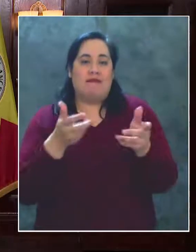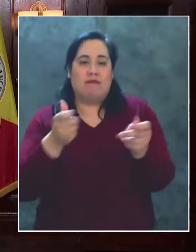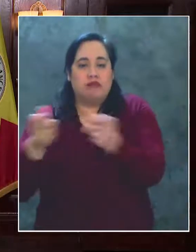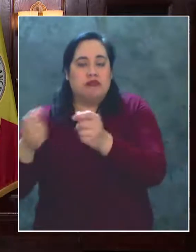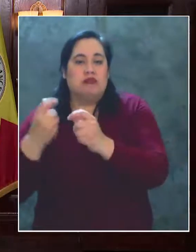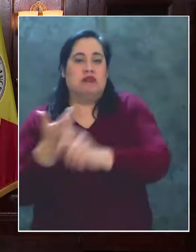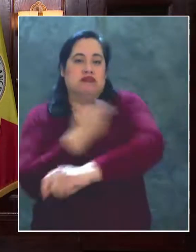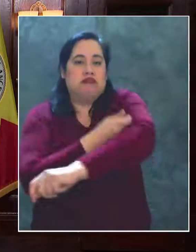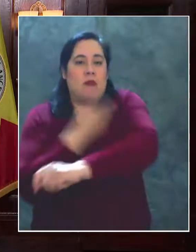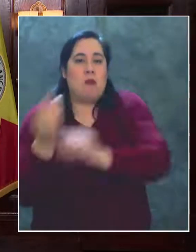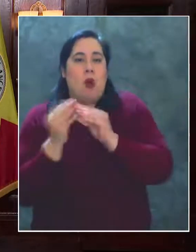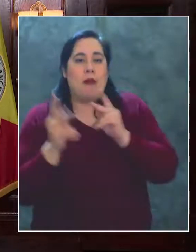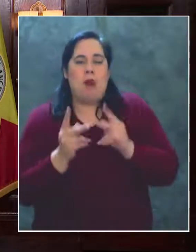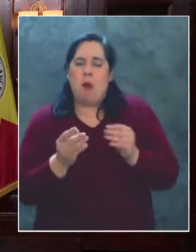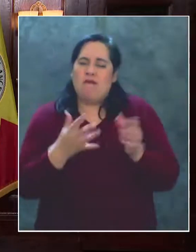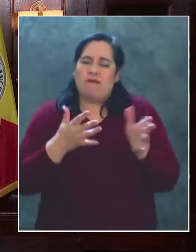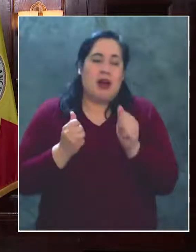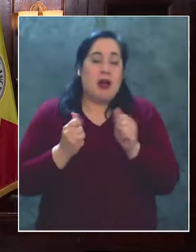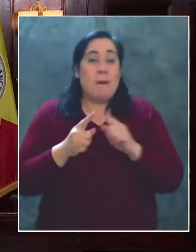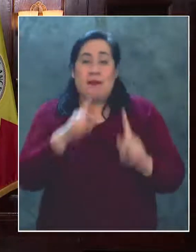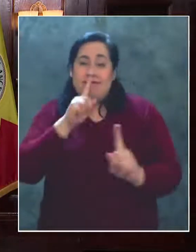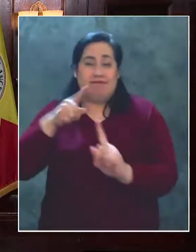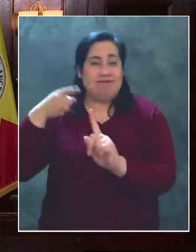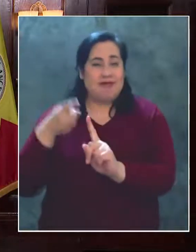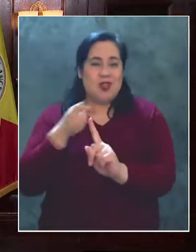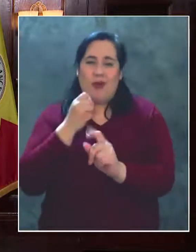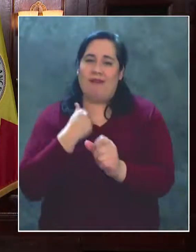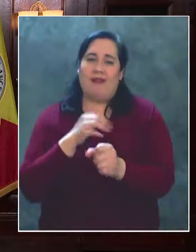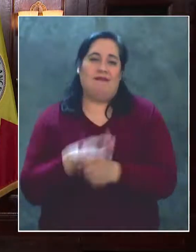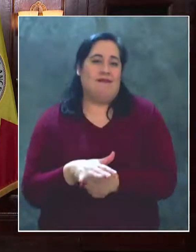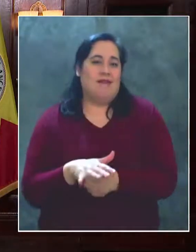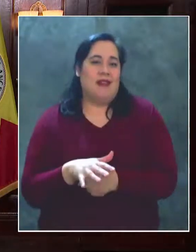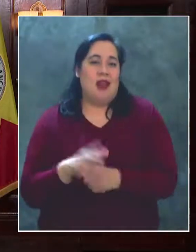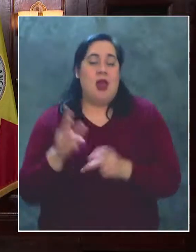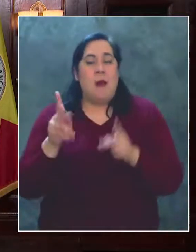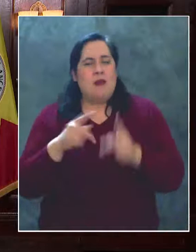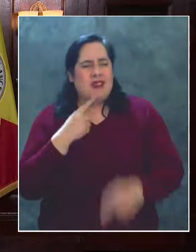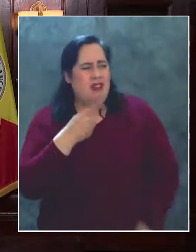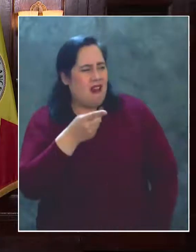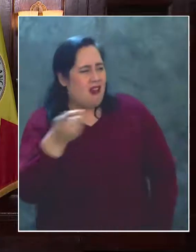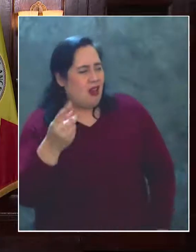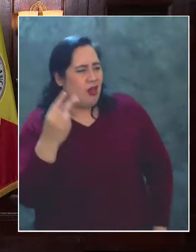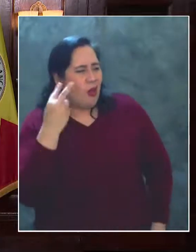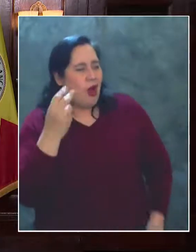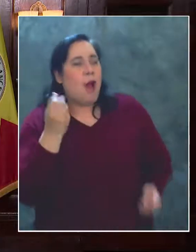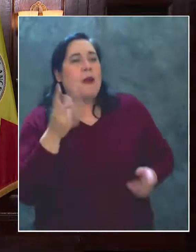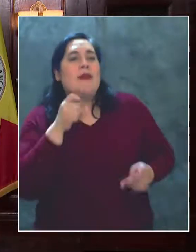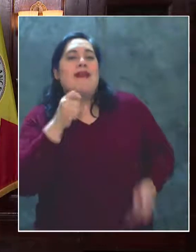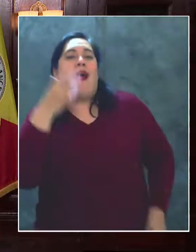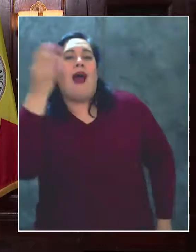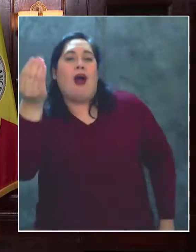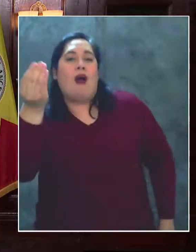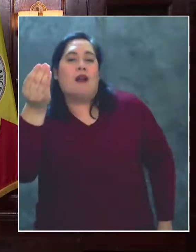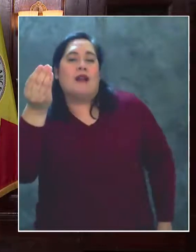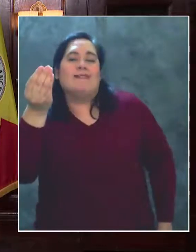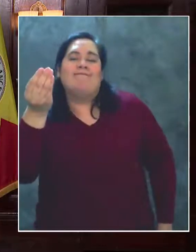DOSES OUT QUICKLY. THE BOTTOM LINE IS WE DON'T HAVE ENOUGH VACCINES. IT'S A DUEL PROBLEM AND WE NEED